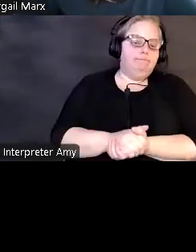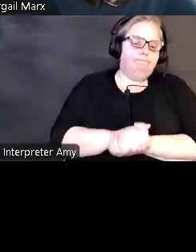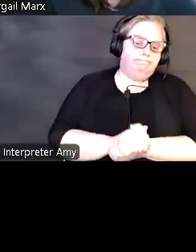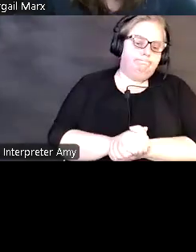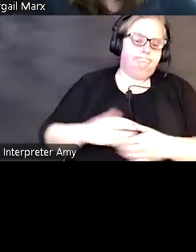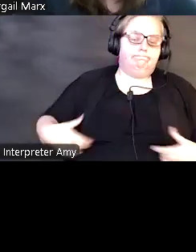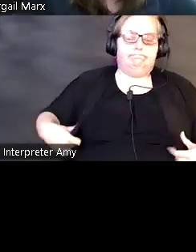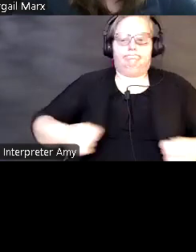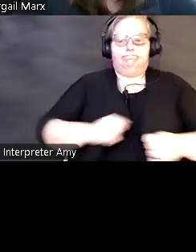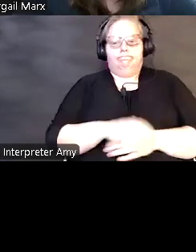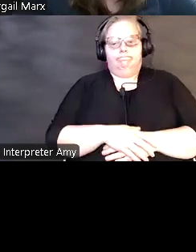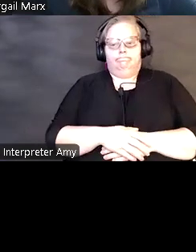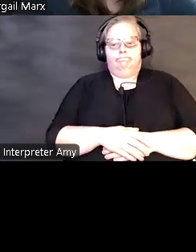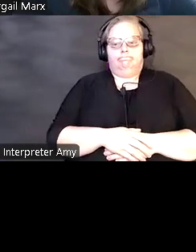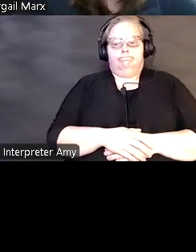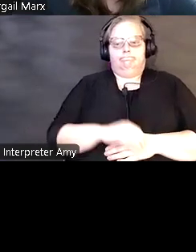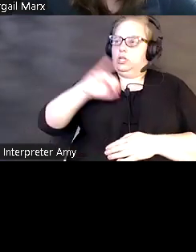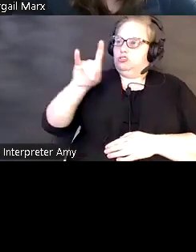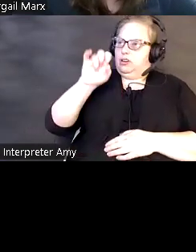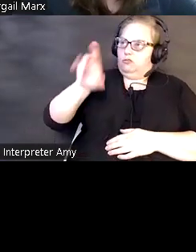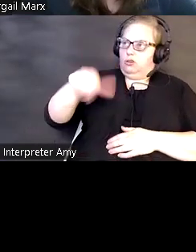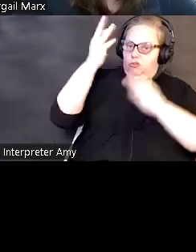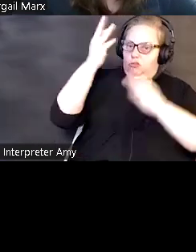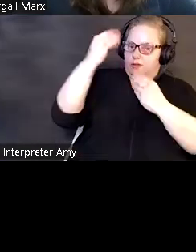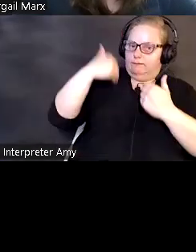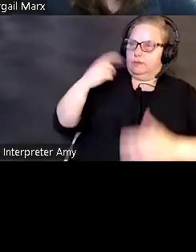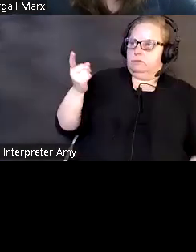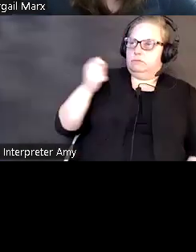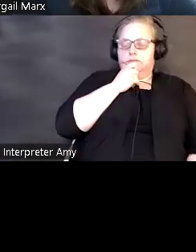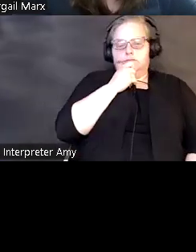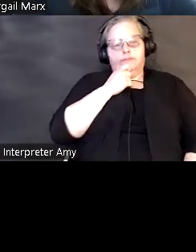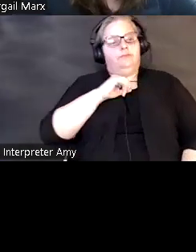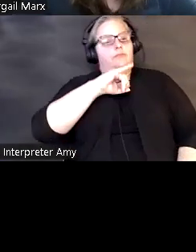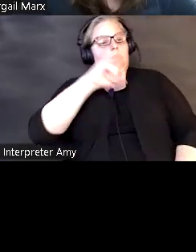Jennifer, do you have other thoughts? >> Jennifer: Like I know the angelman